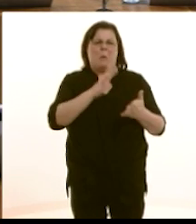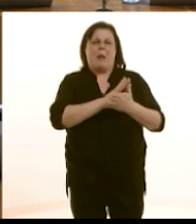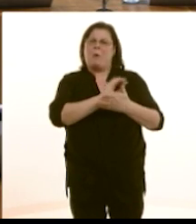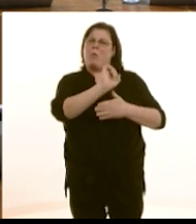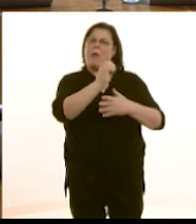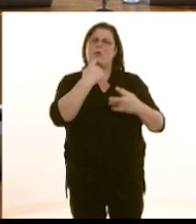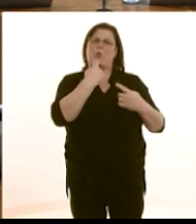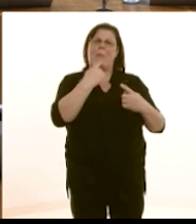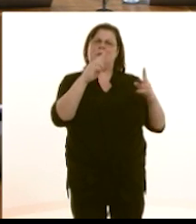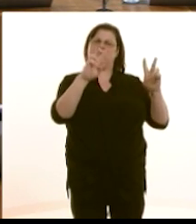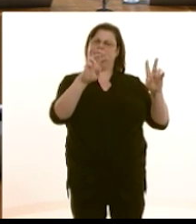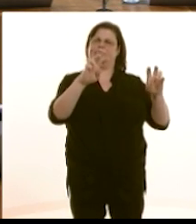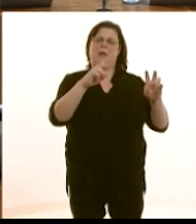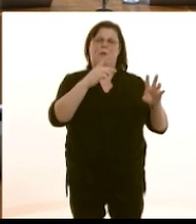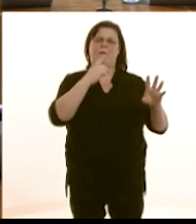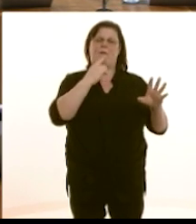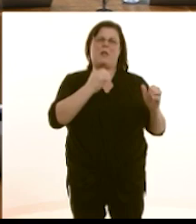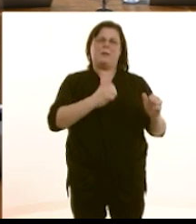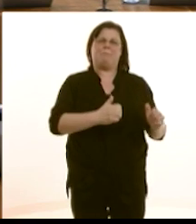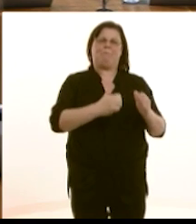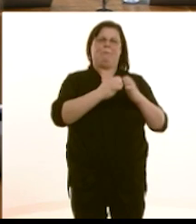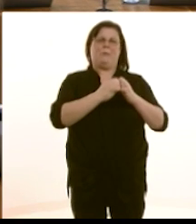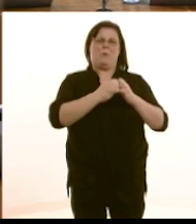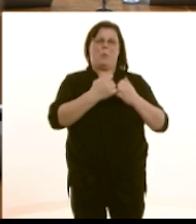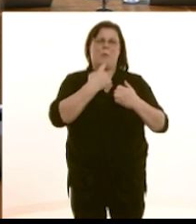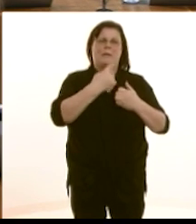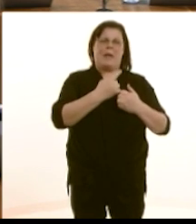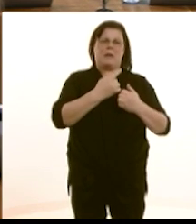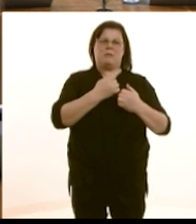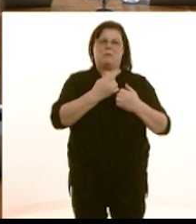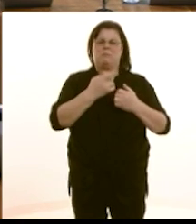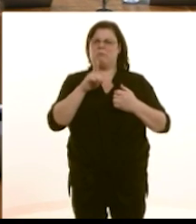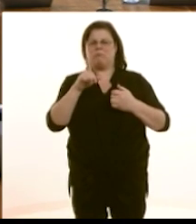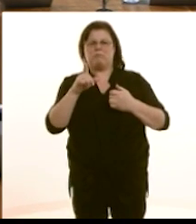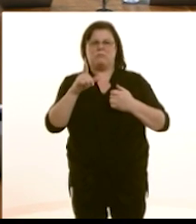of what has been said todayóindeed, by the leader of the opposition. I have to say to